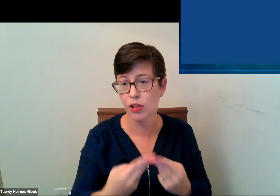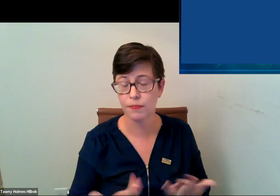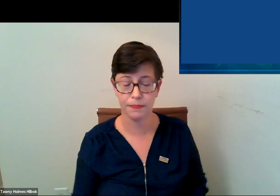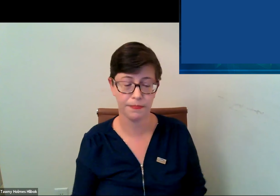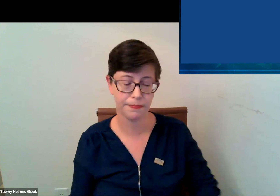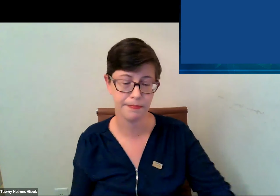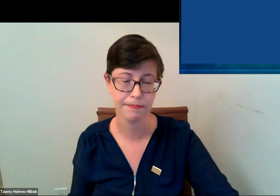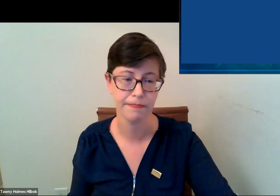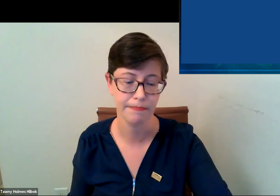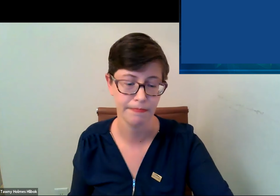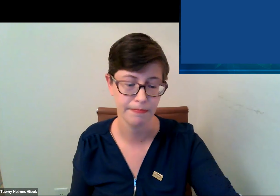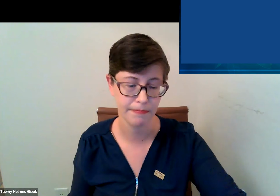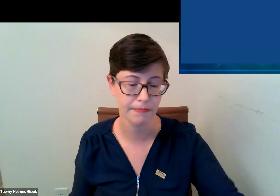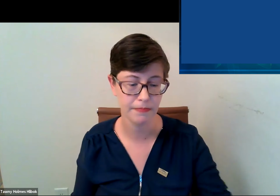and that's something for us to really think about carefully.